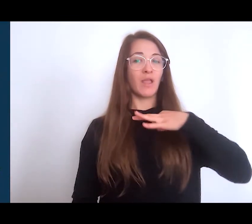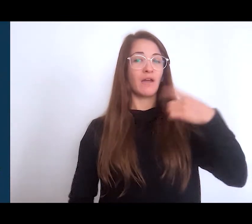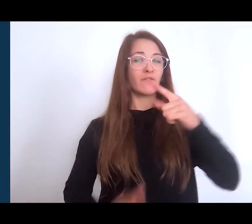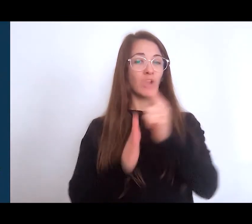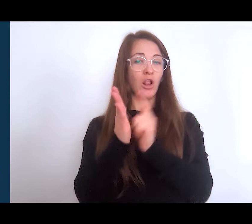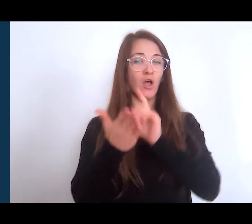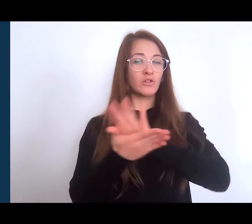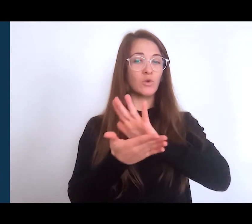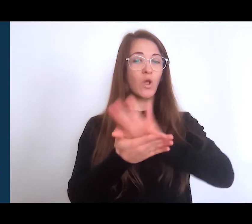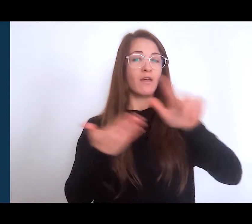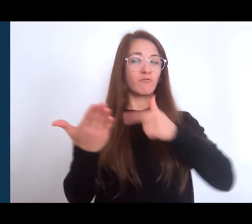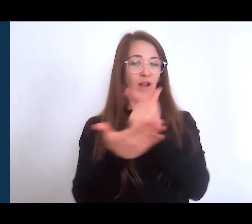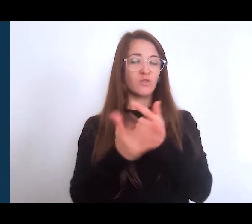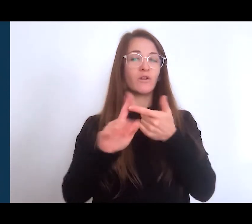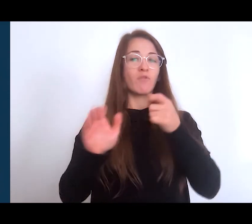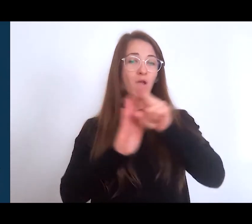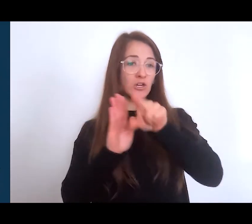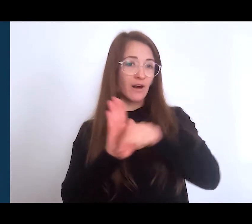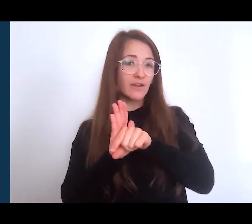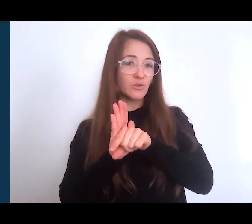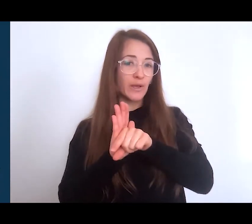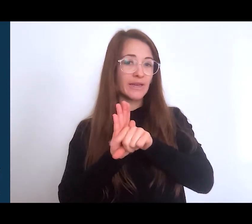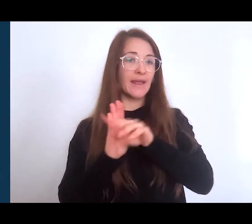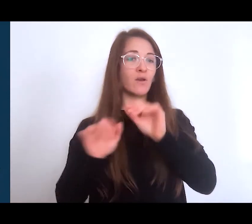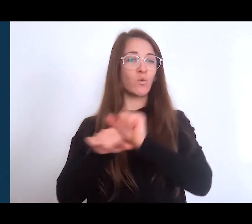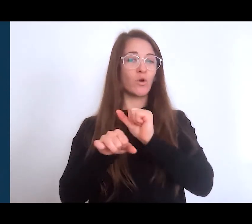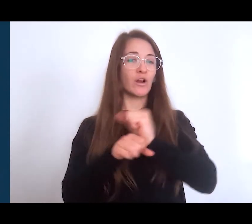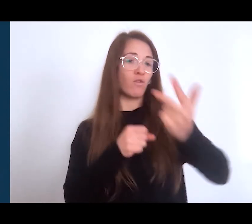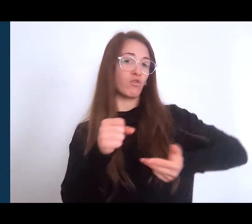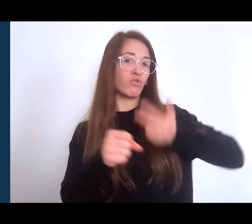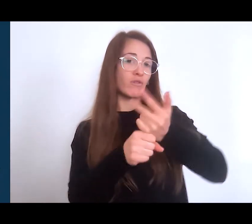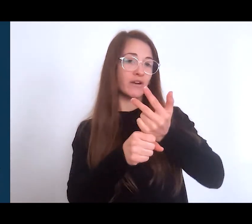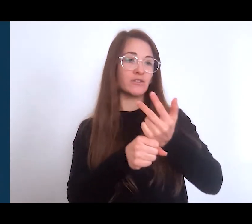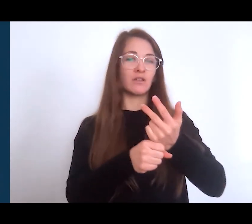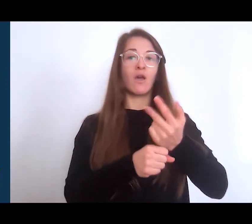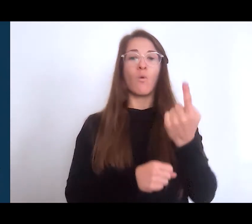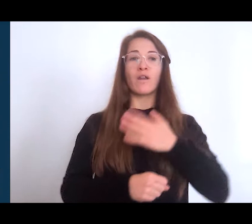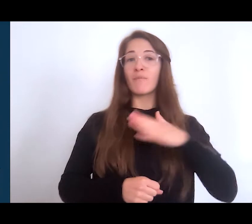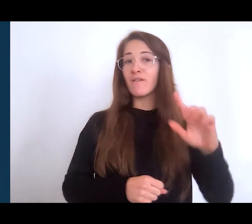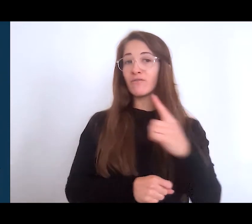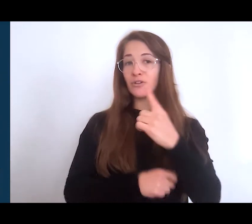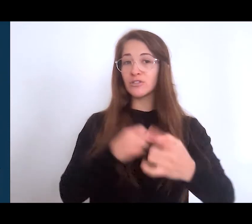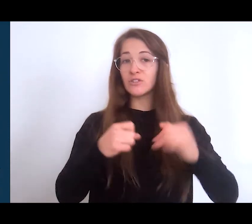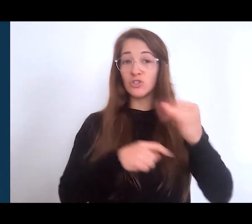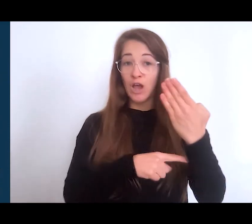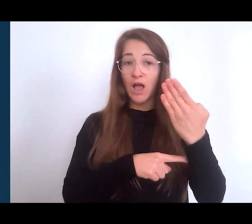AND BEFORE I APPLIED FOR LAW SCHOOL I GRADUATED FROM UNDER GRADUATE AND WORKED FOR THREE